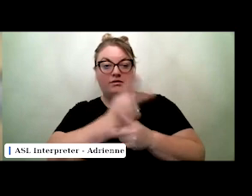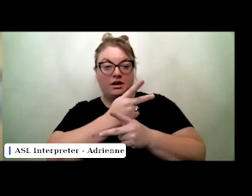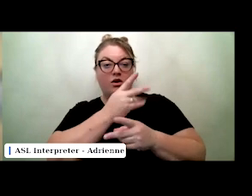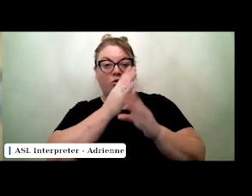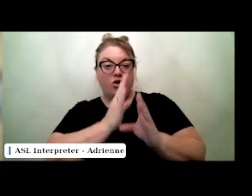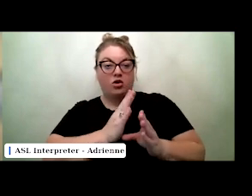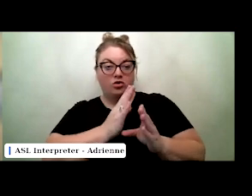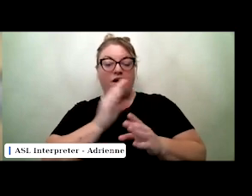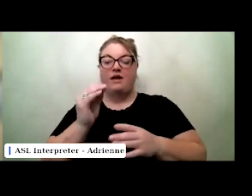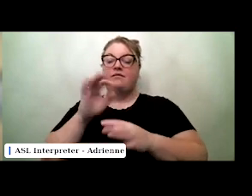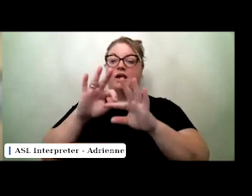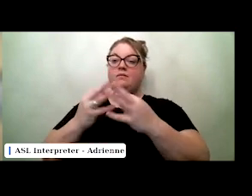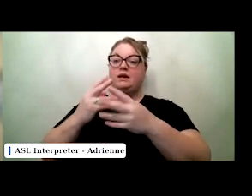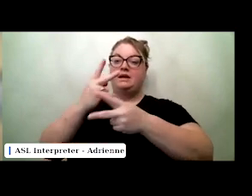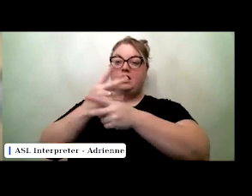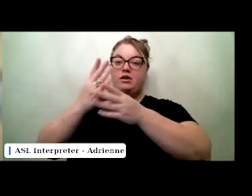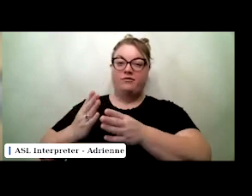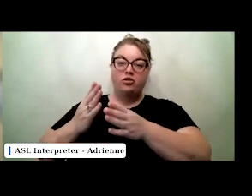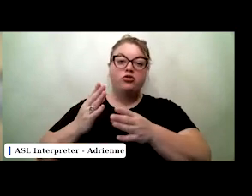To work in closer partnership.